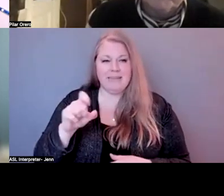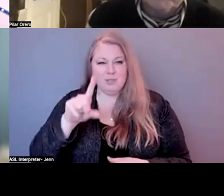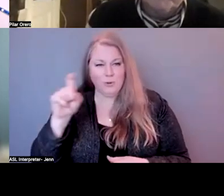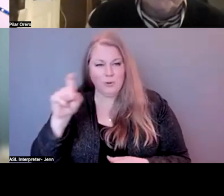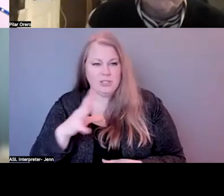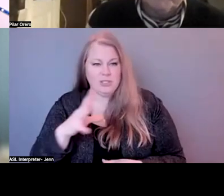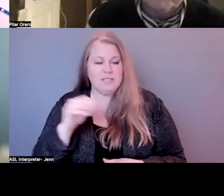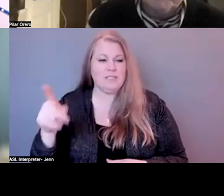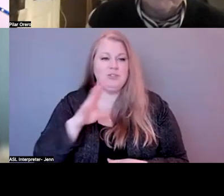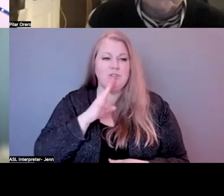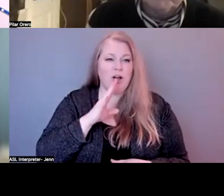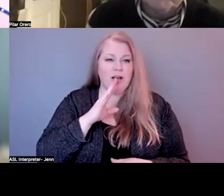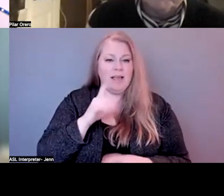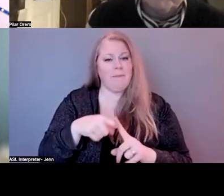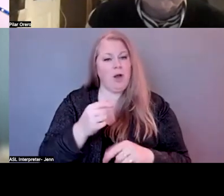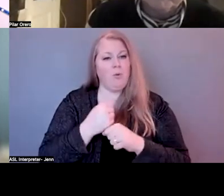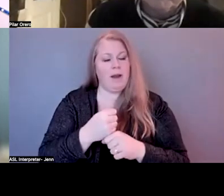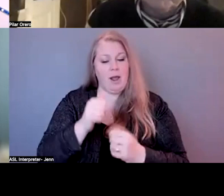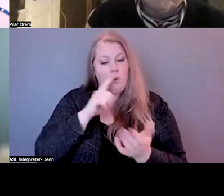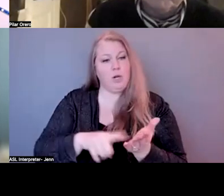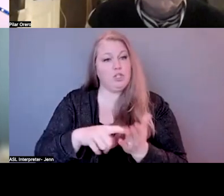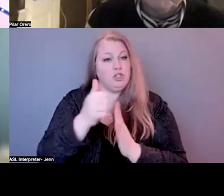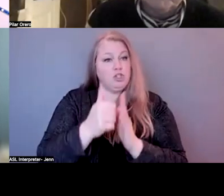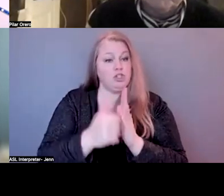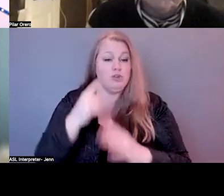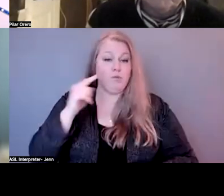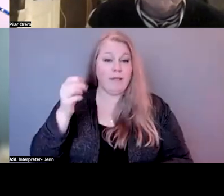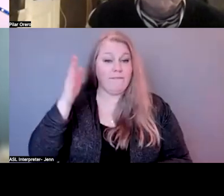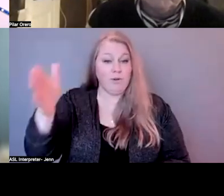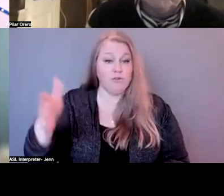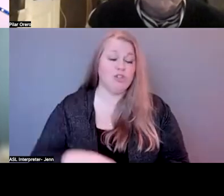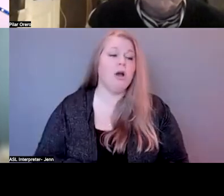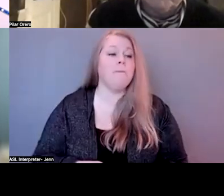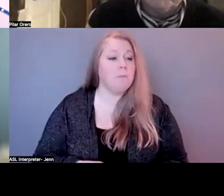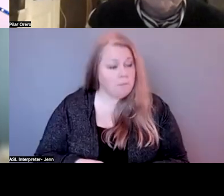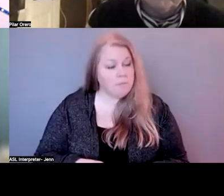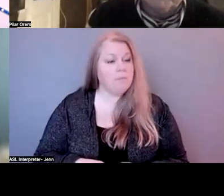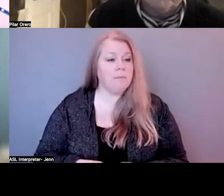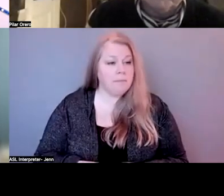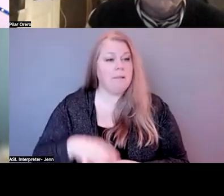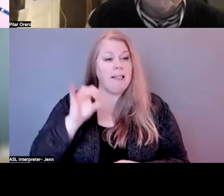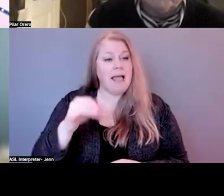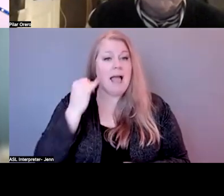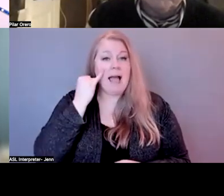about the research agenda for the future. This idea of what could these technologies